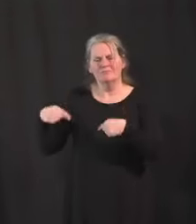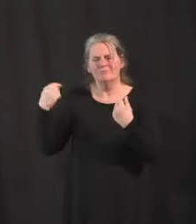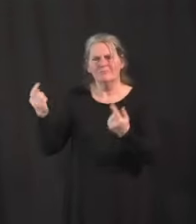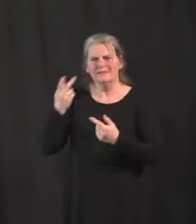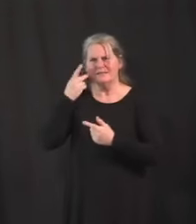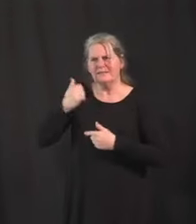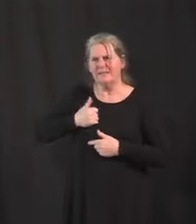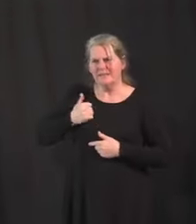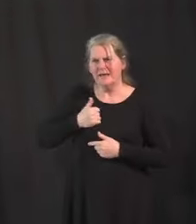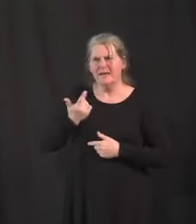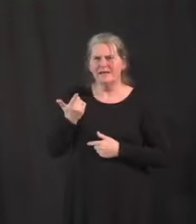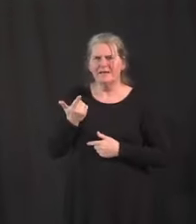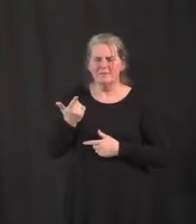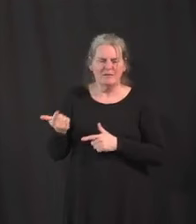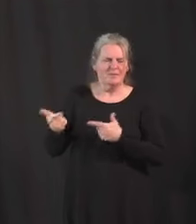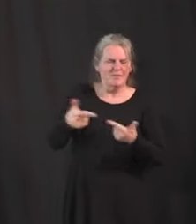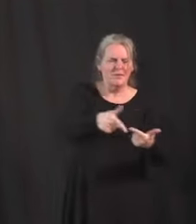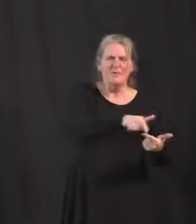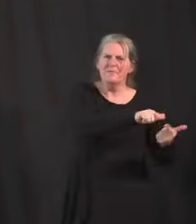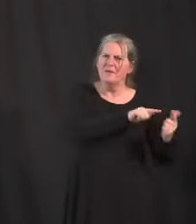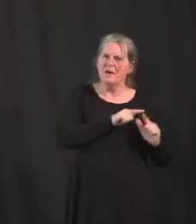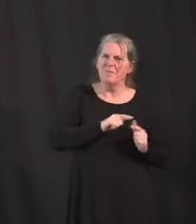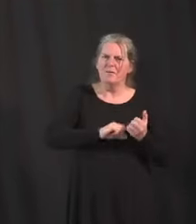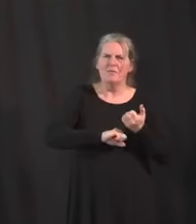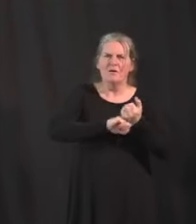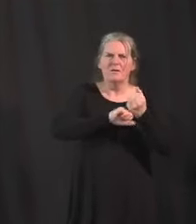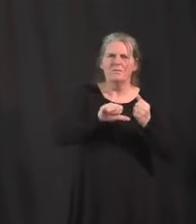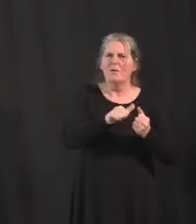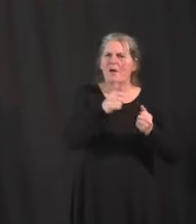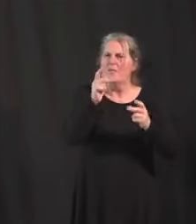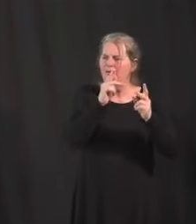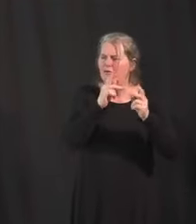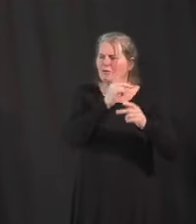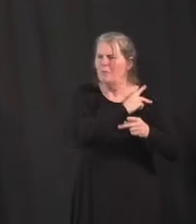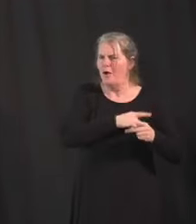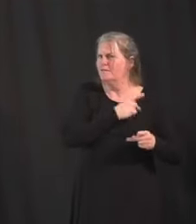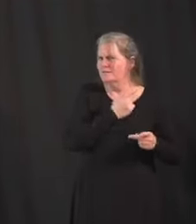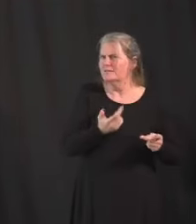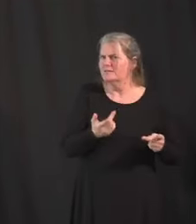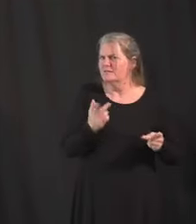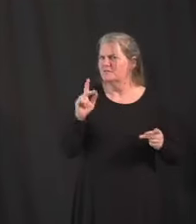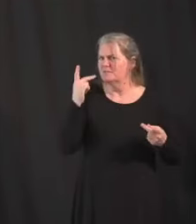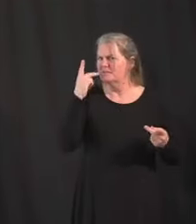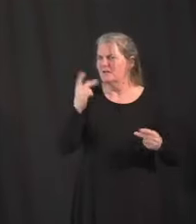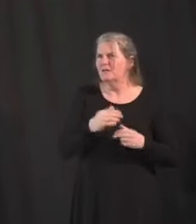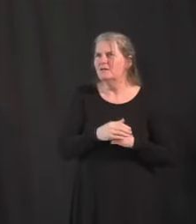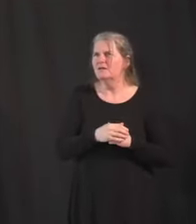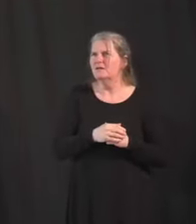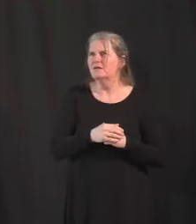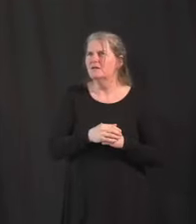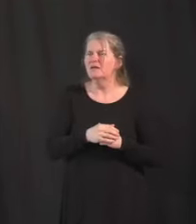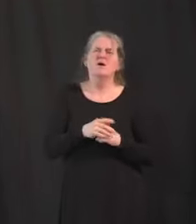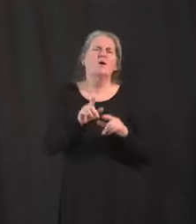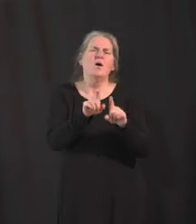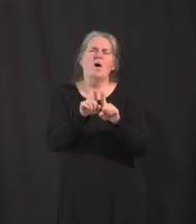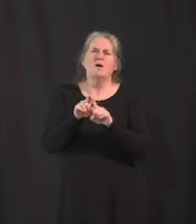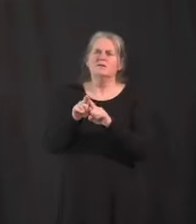TIME OR TURN LATER ON. AND IT WAS ALSO PART OF THE CONVERSATION AS TO WHETHER OR NOT A NATIONAL STATE OF